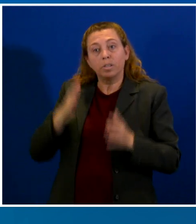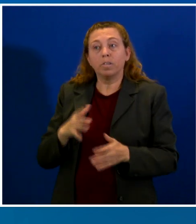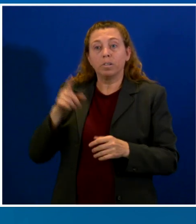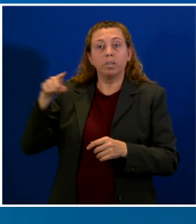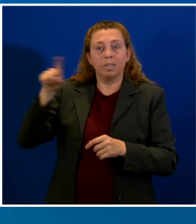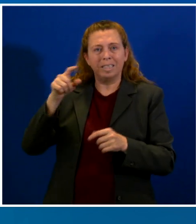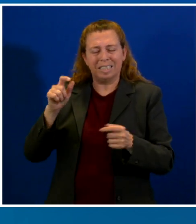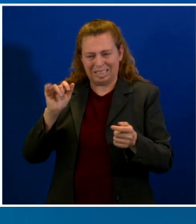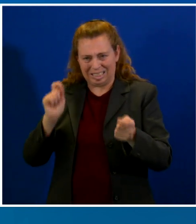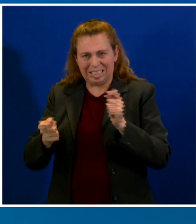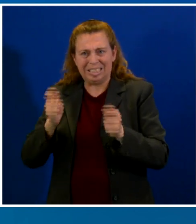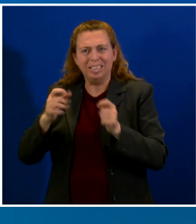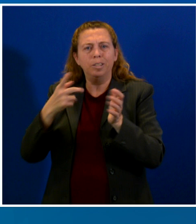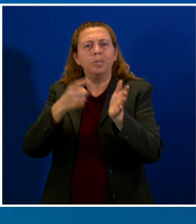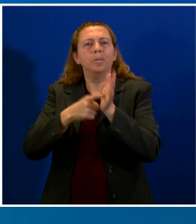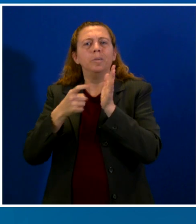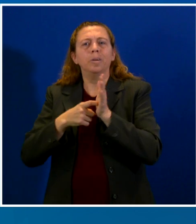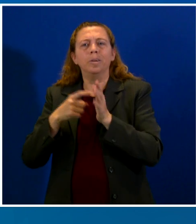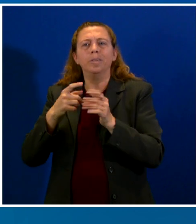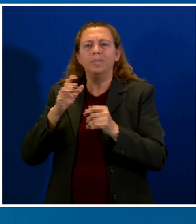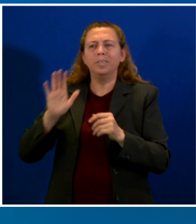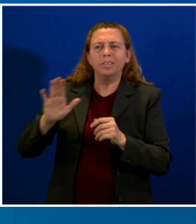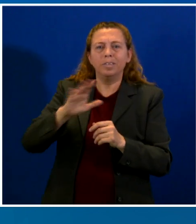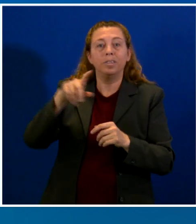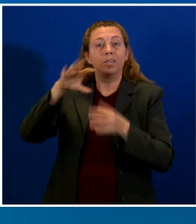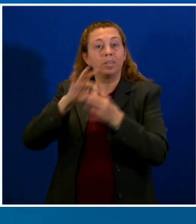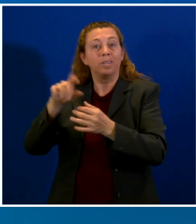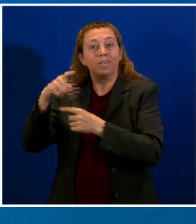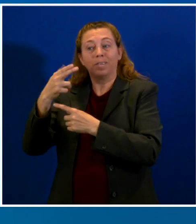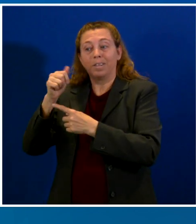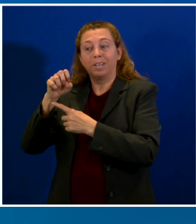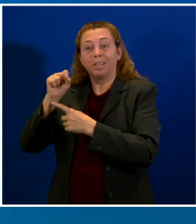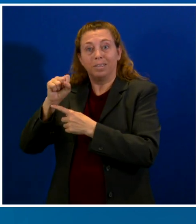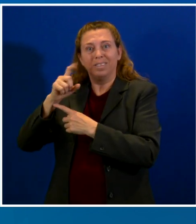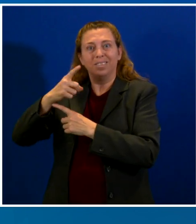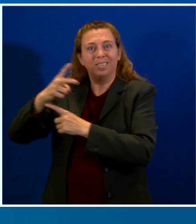phase three of the state's healthy Washington pandemic reopening plan.